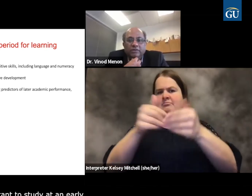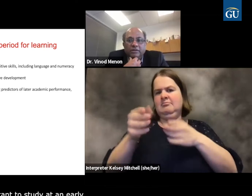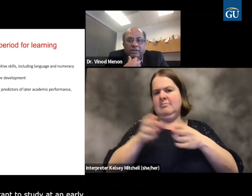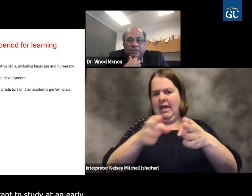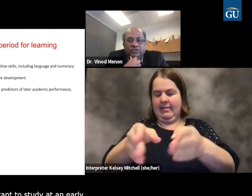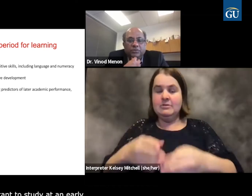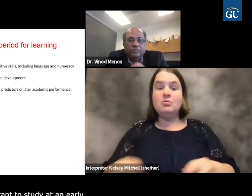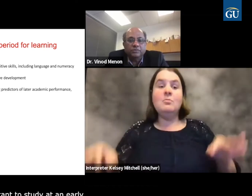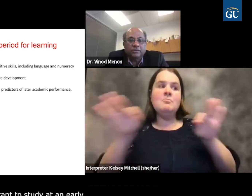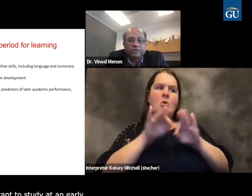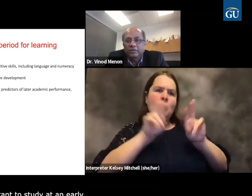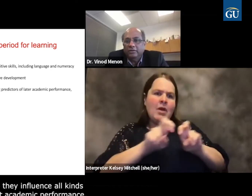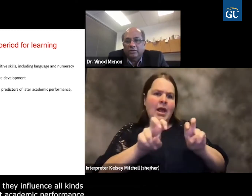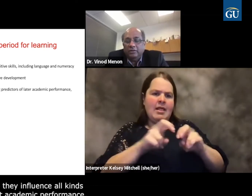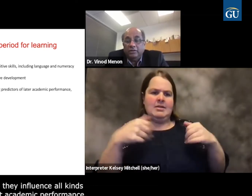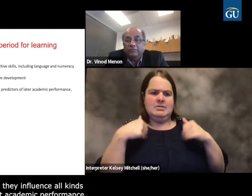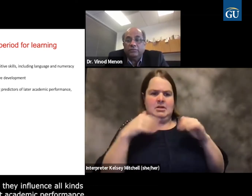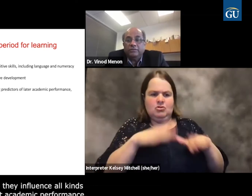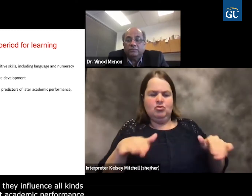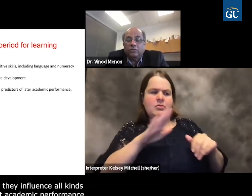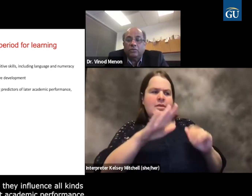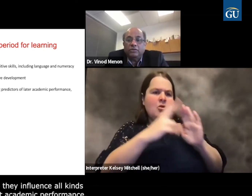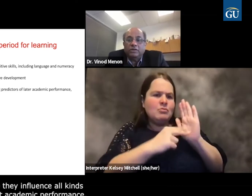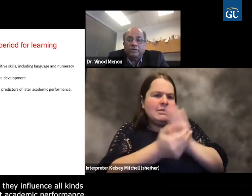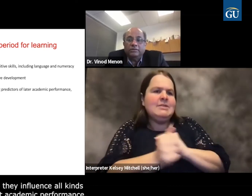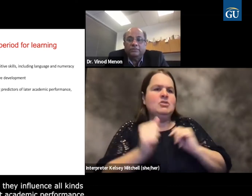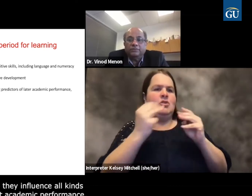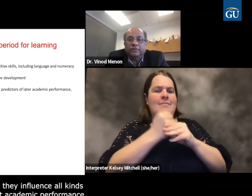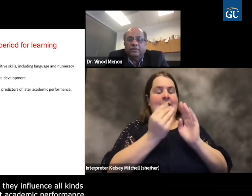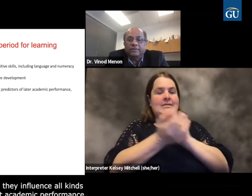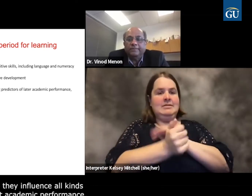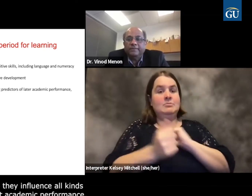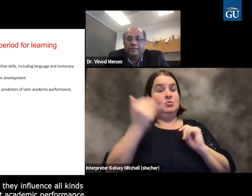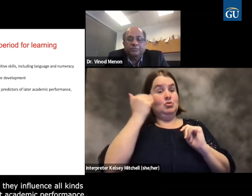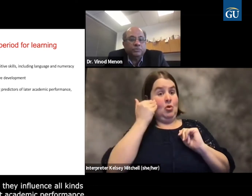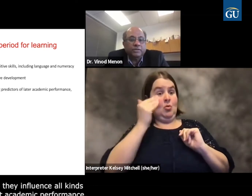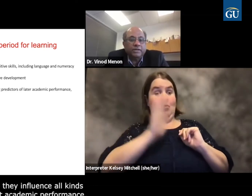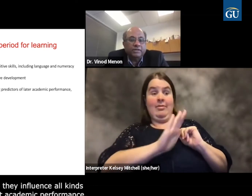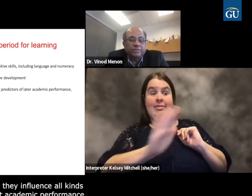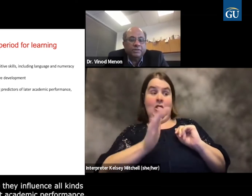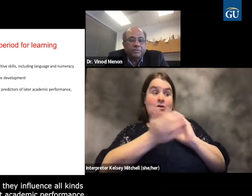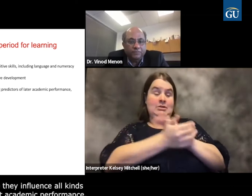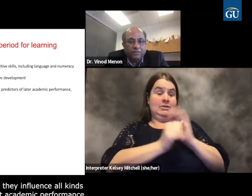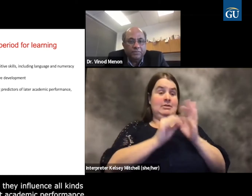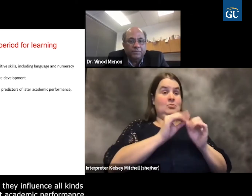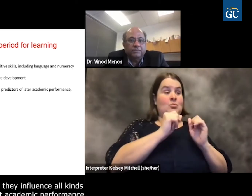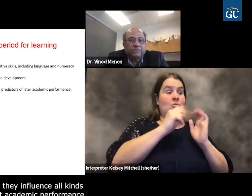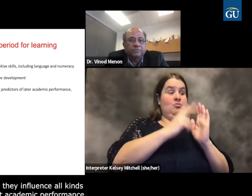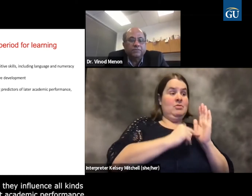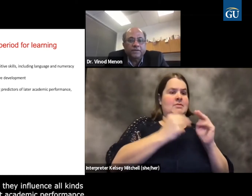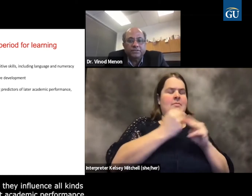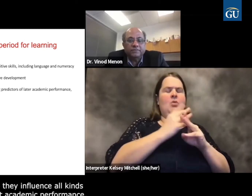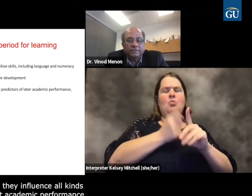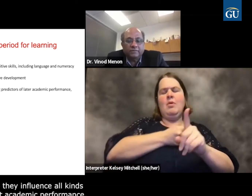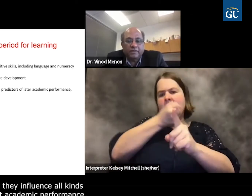important to study at an early age because they influence all kinds of